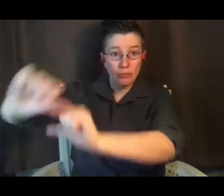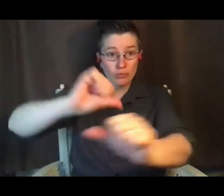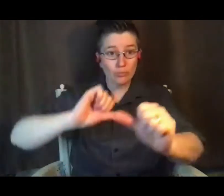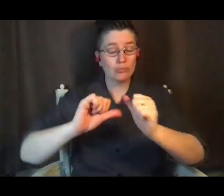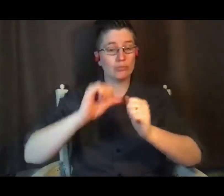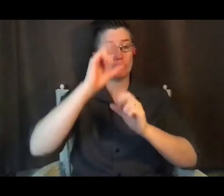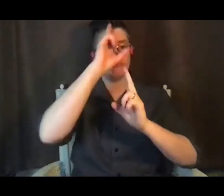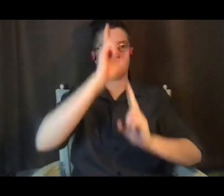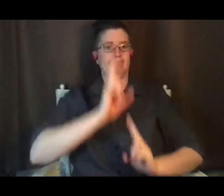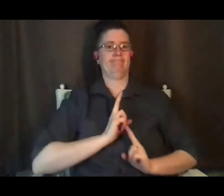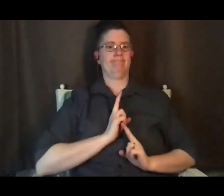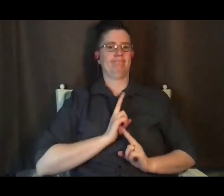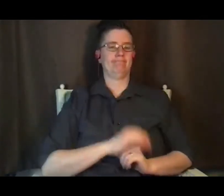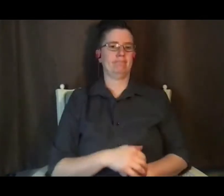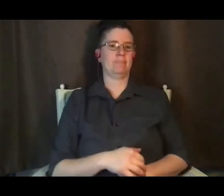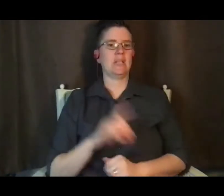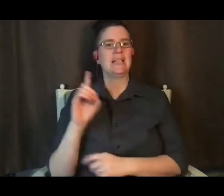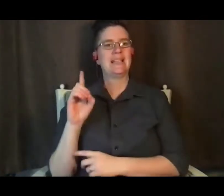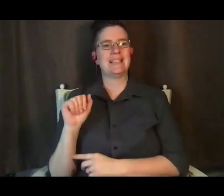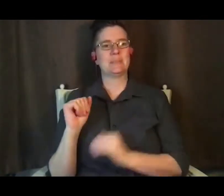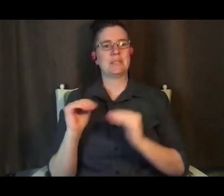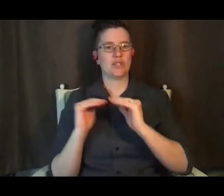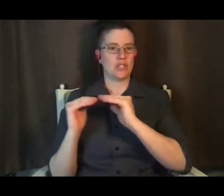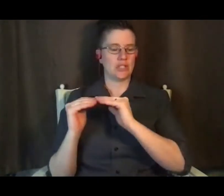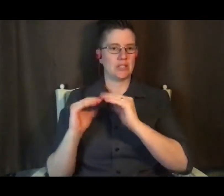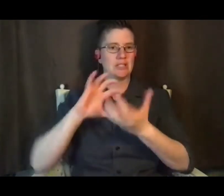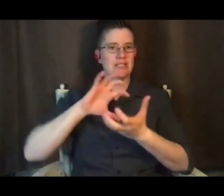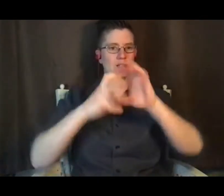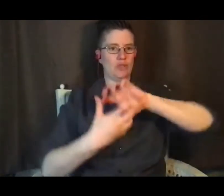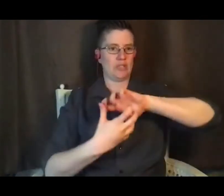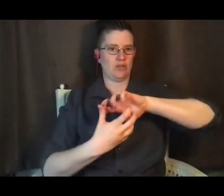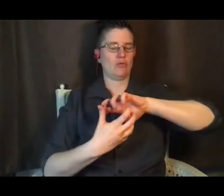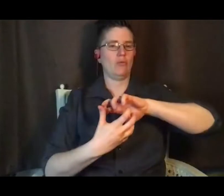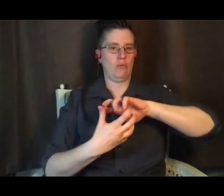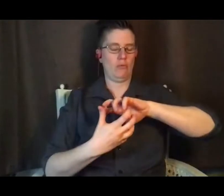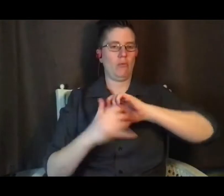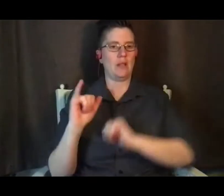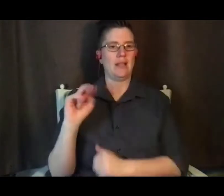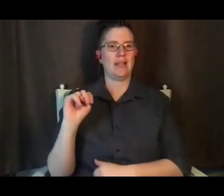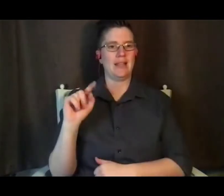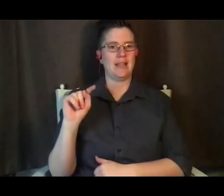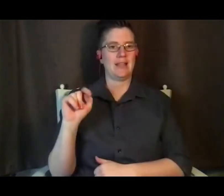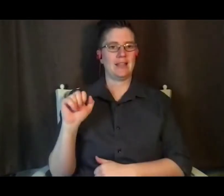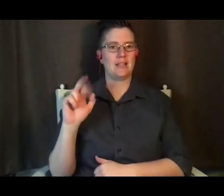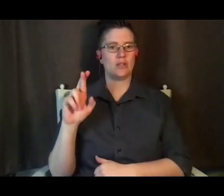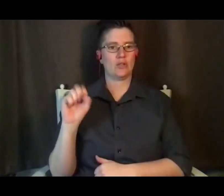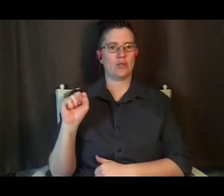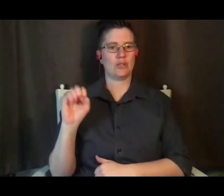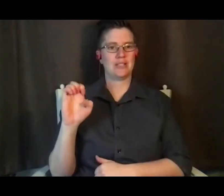an inherently intersectional practice one that teaches us that our struggles are all rooted